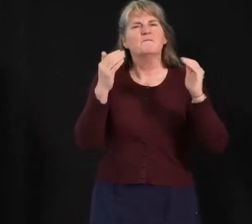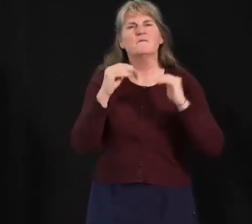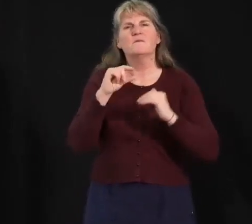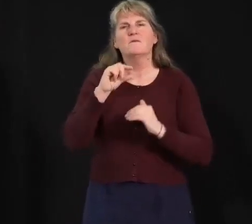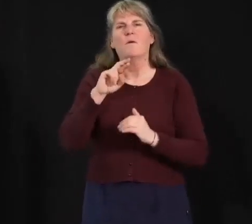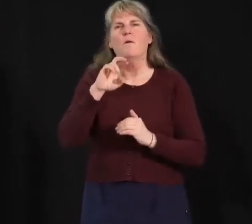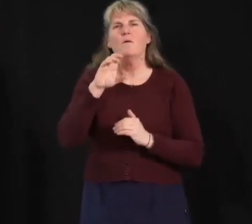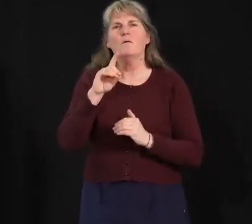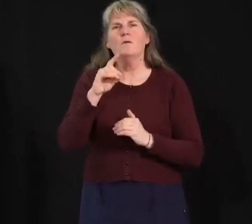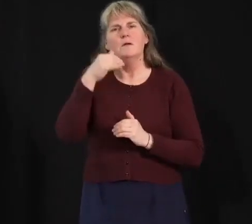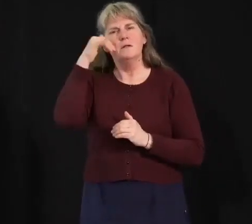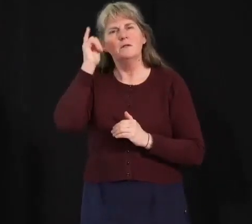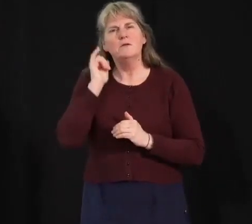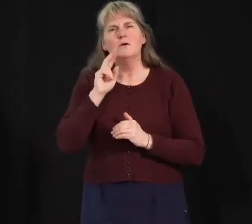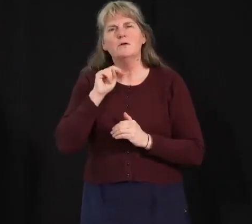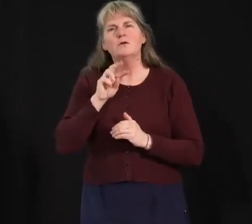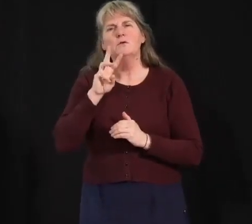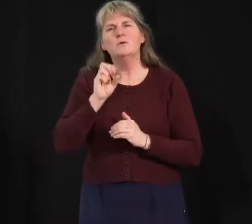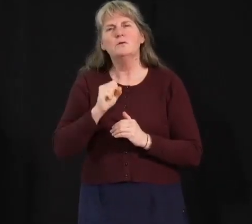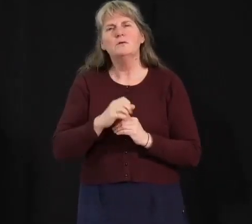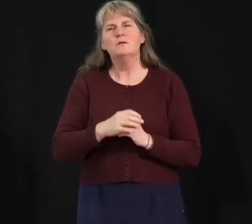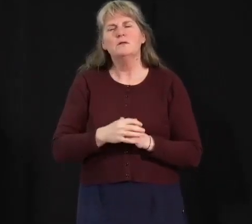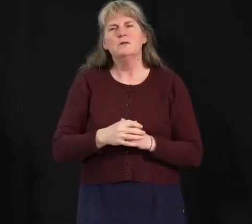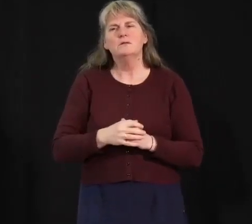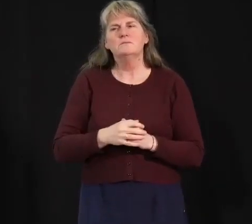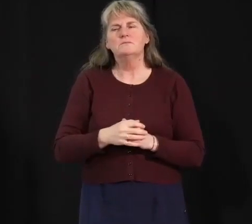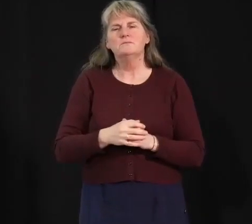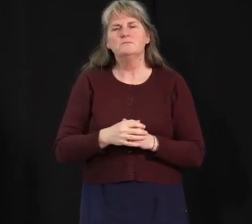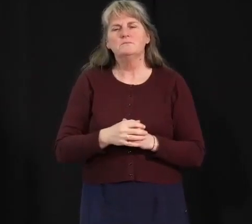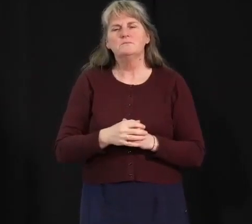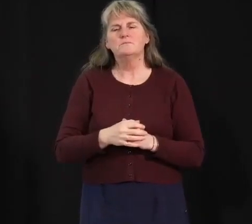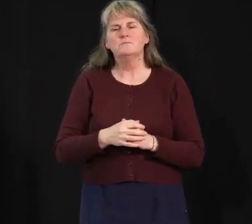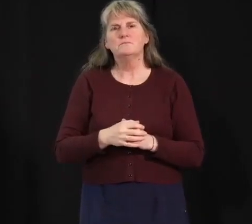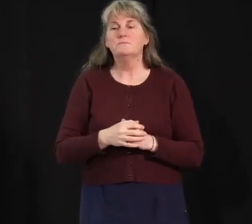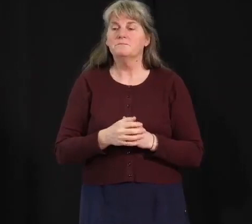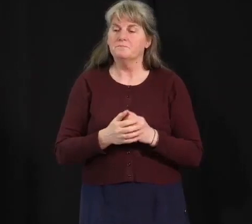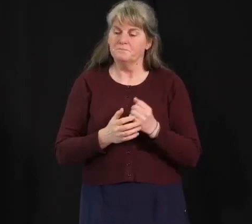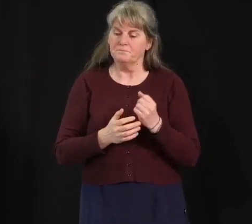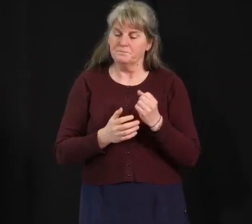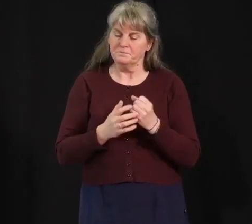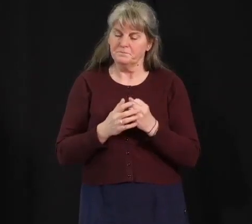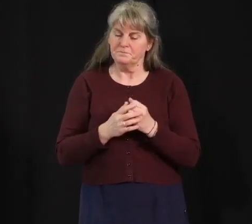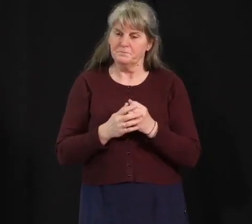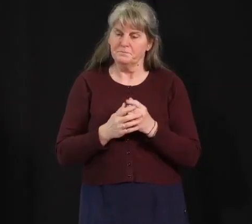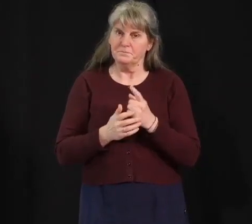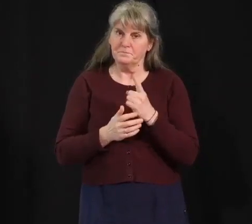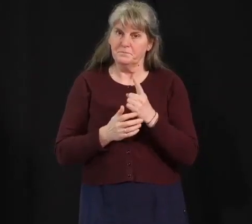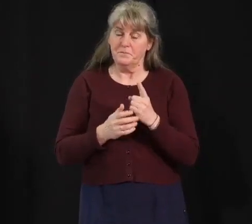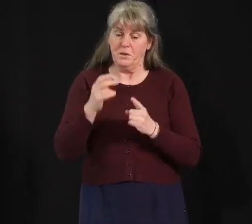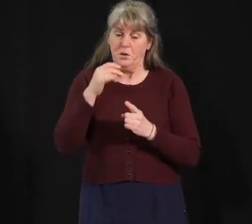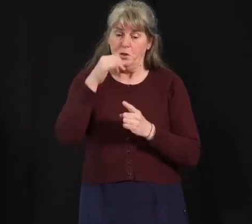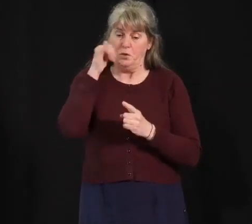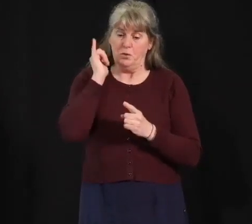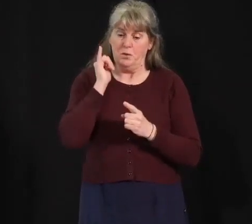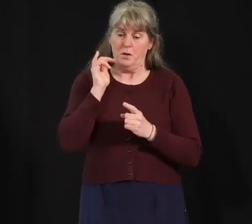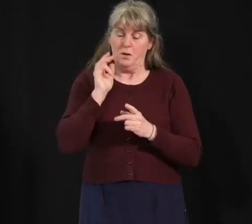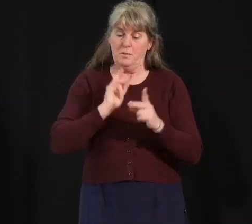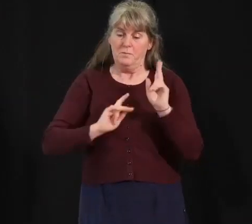of services being offered. Much variability but I don't have numbers at this point.